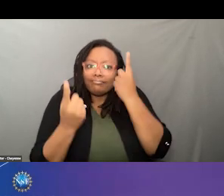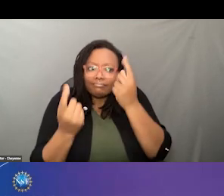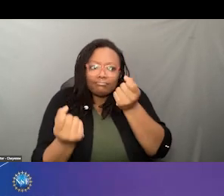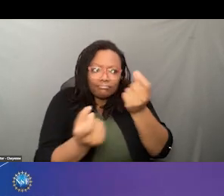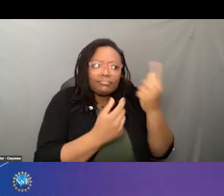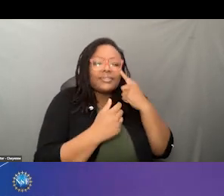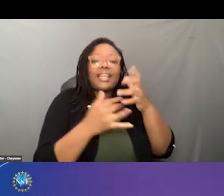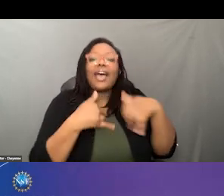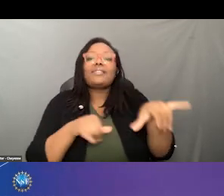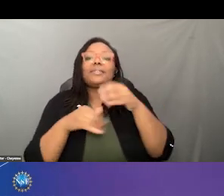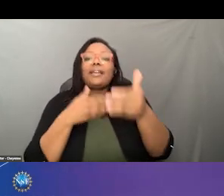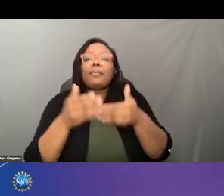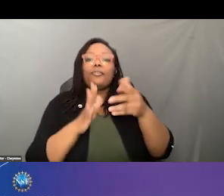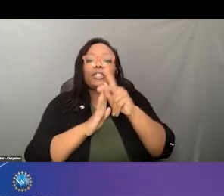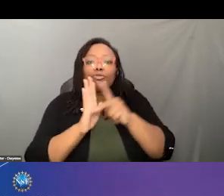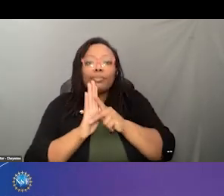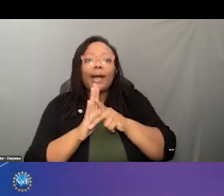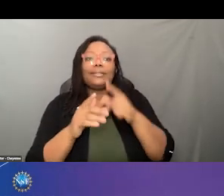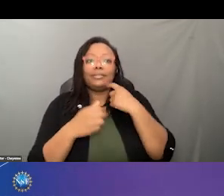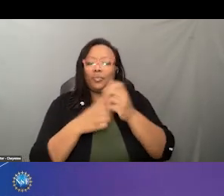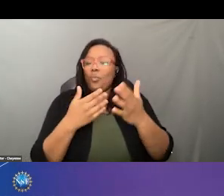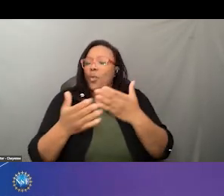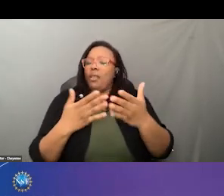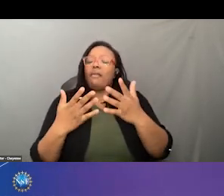Have some standard operating procedures, whatever it may take.